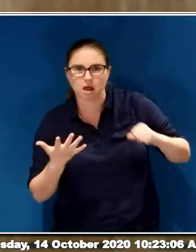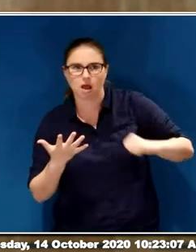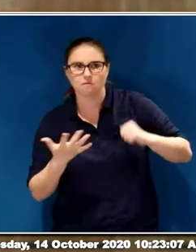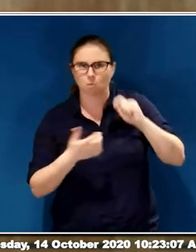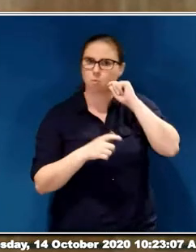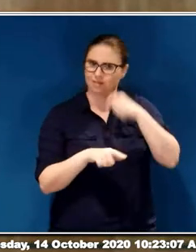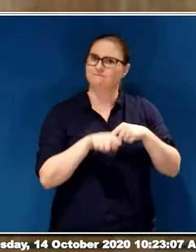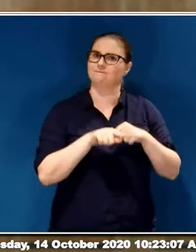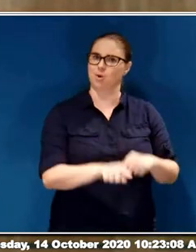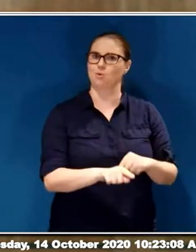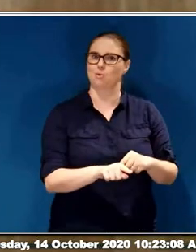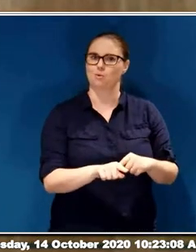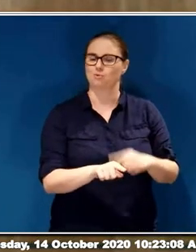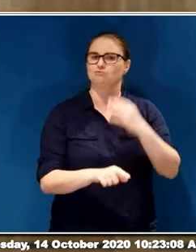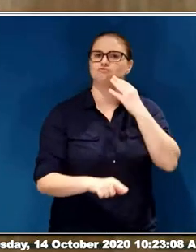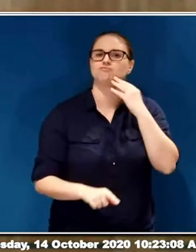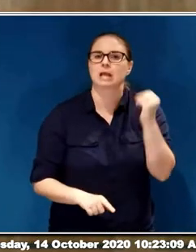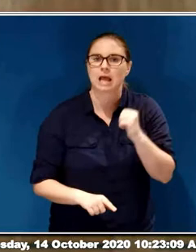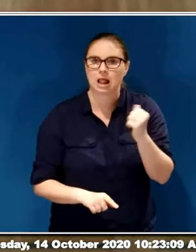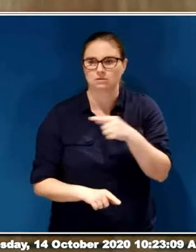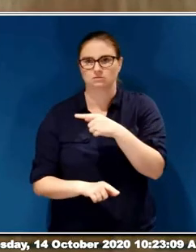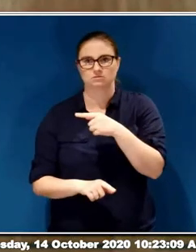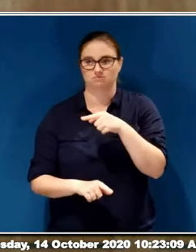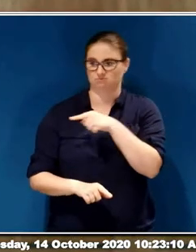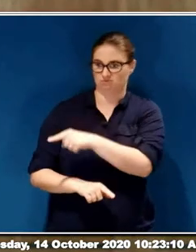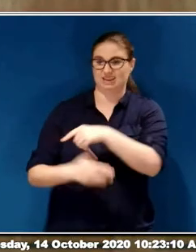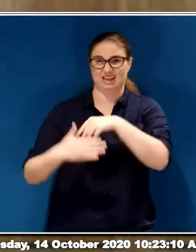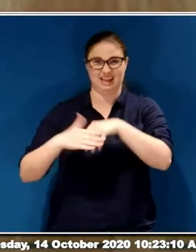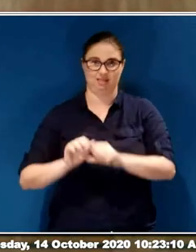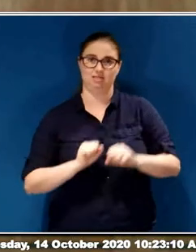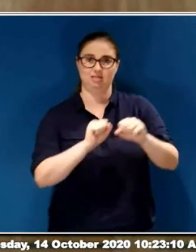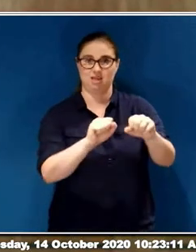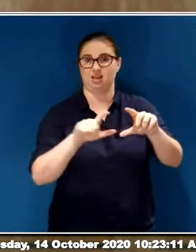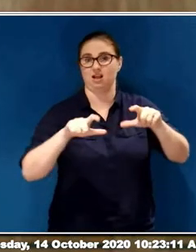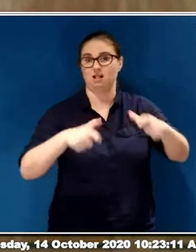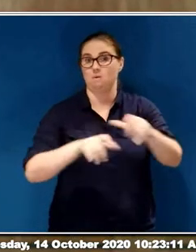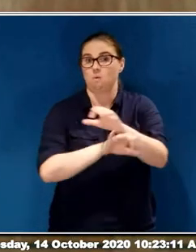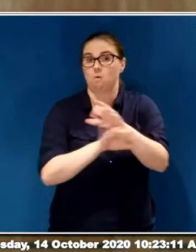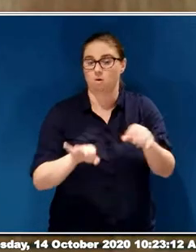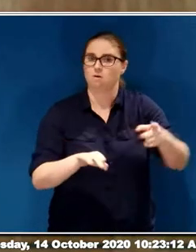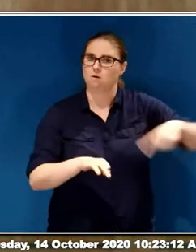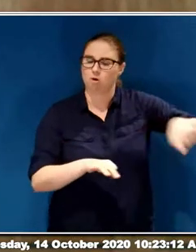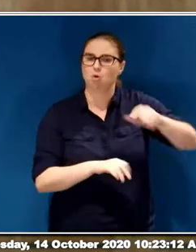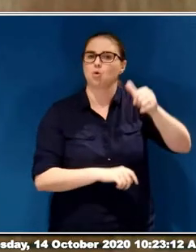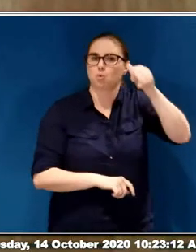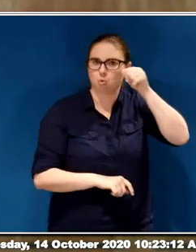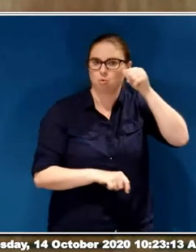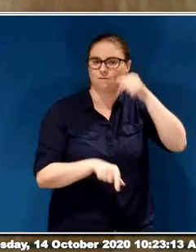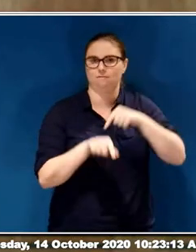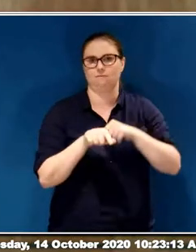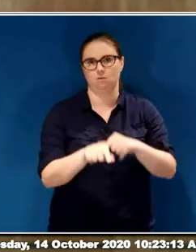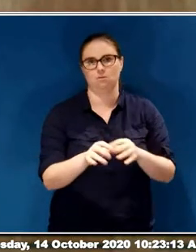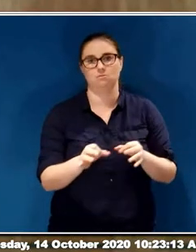and so Kobe was able to leave the classroom and go to where the HOSEs was,